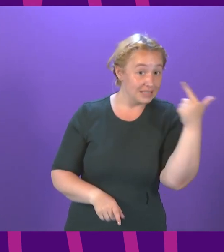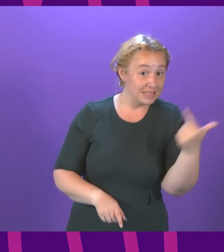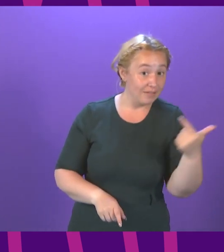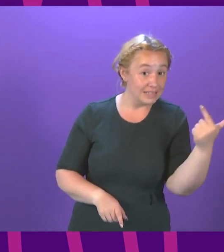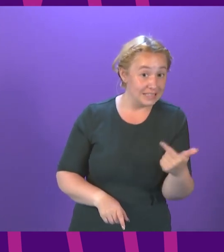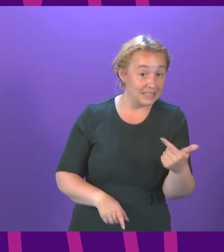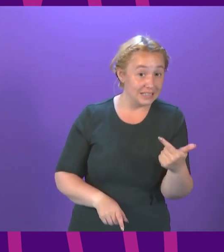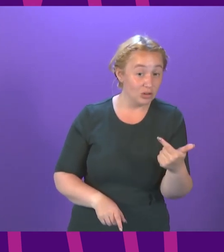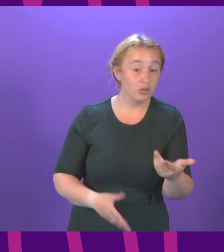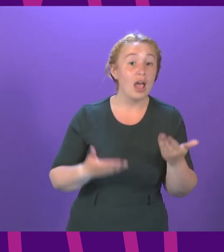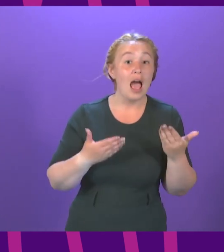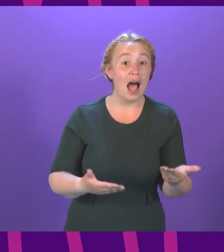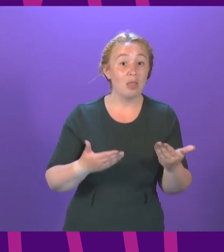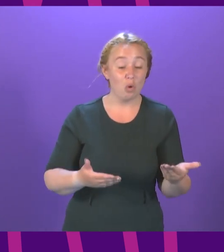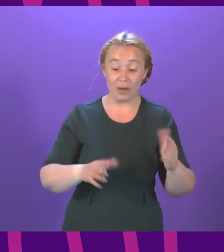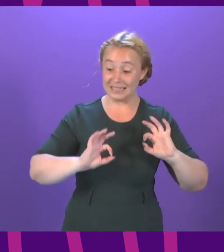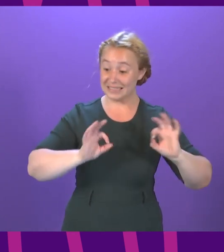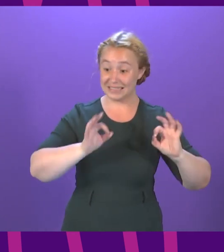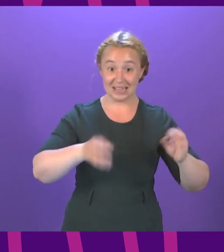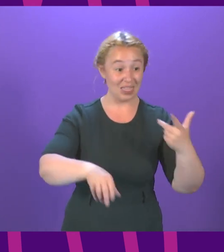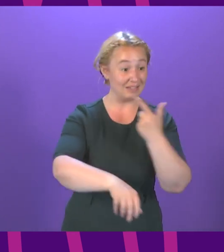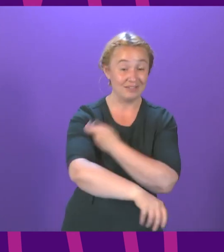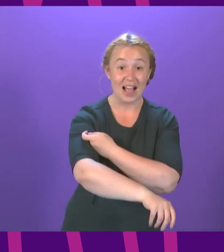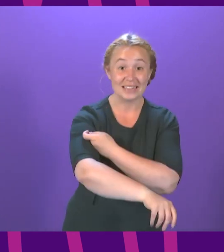of now, we are not vaccinating 17-year-olds. We might or might not start to vaccinate them